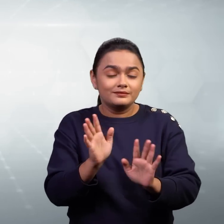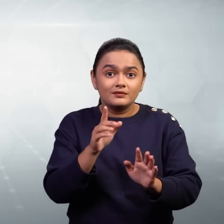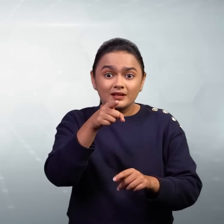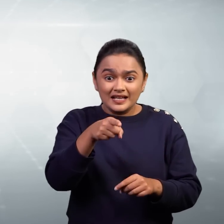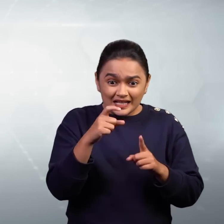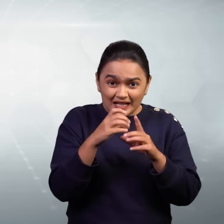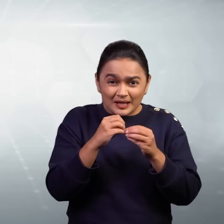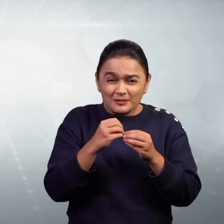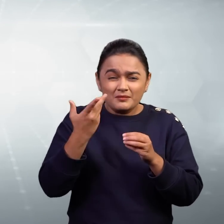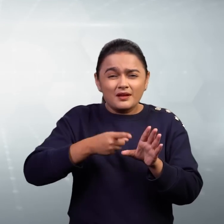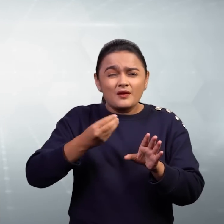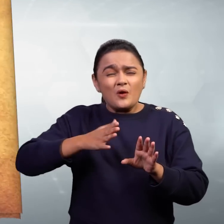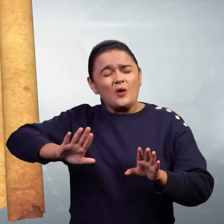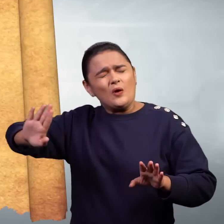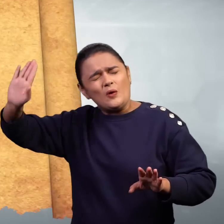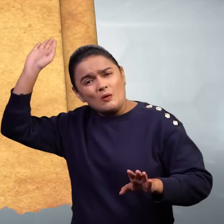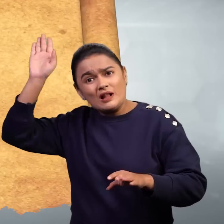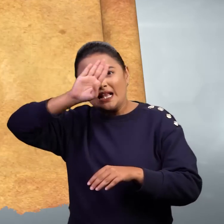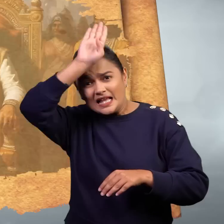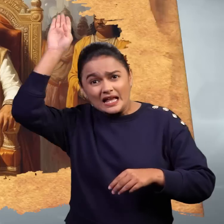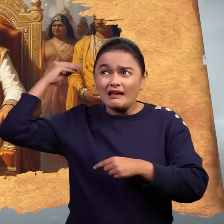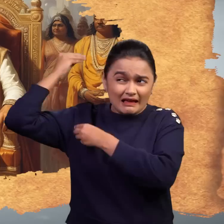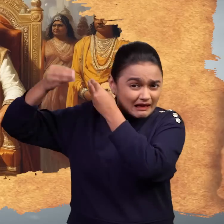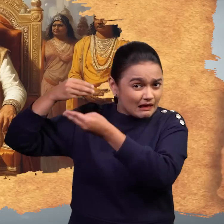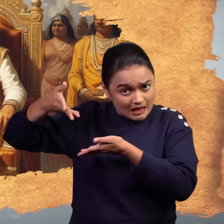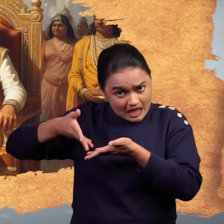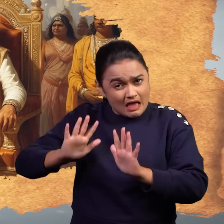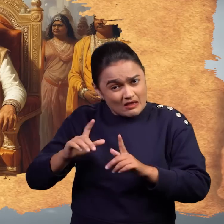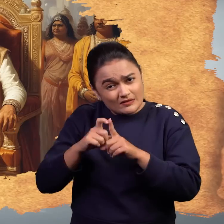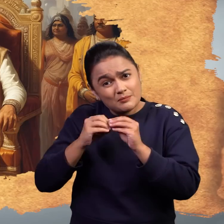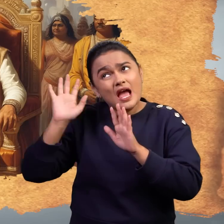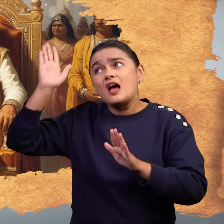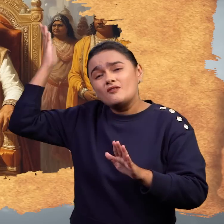No! Diabetes has been around for years, dating back to the times of kings and emperors.